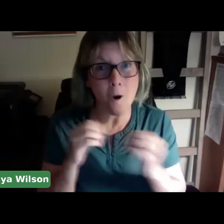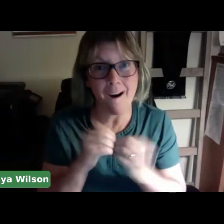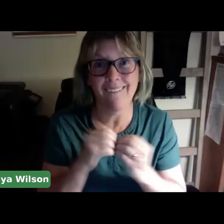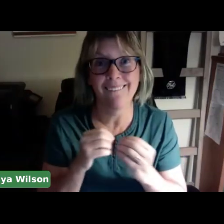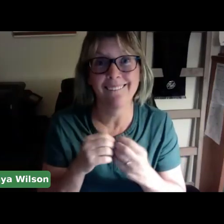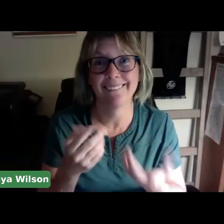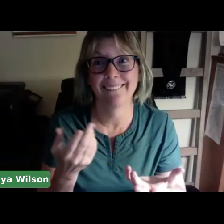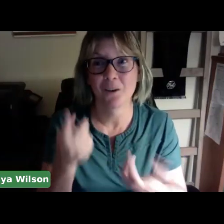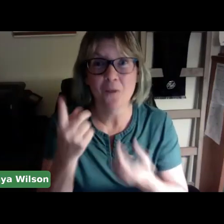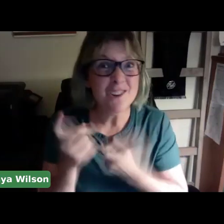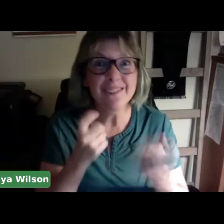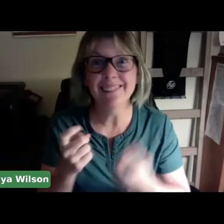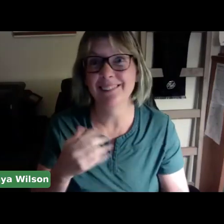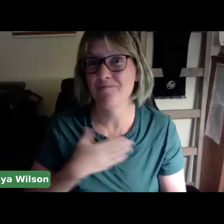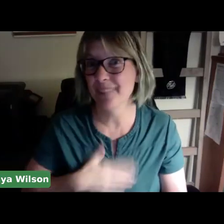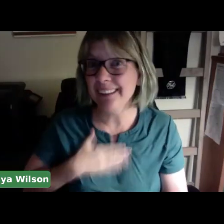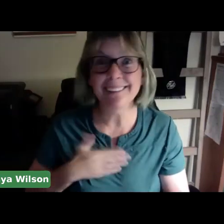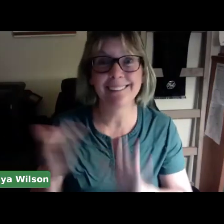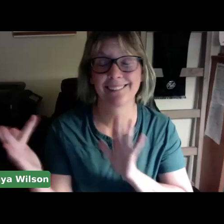I hope to help you all.